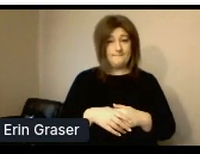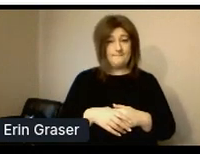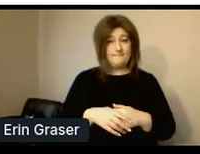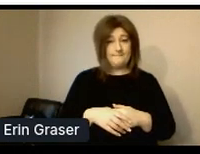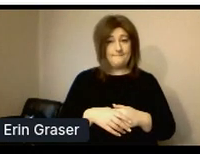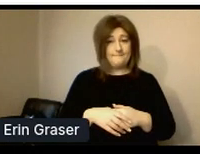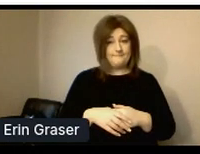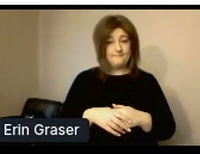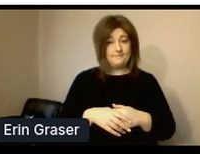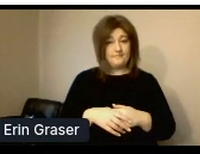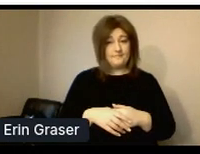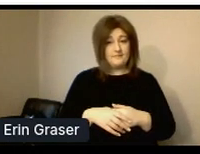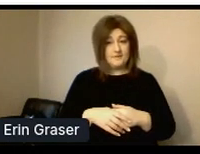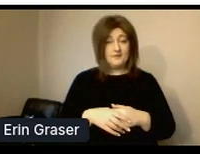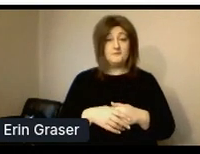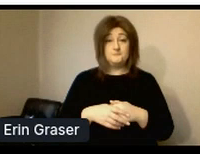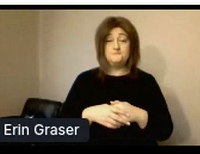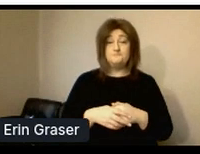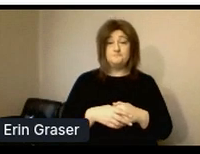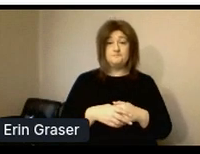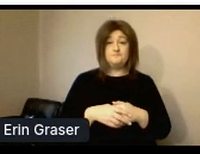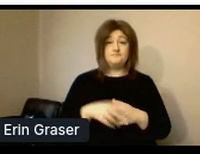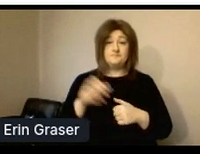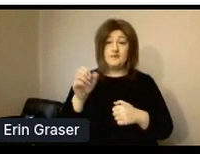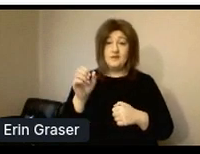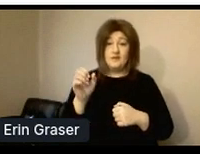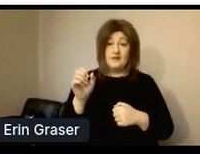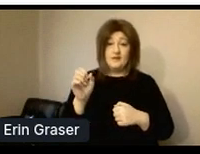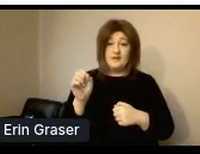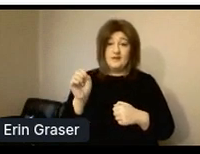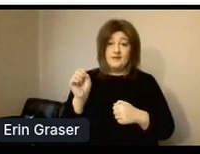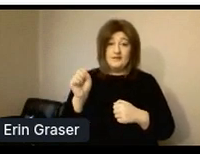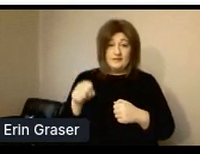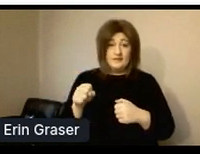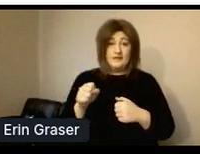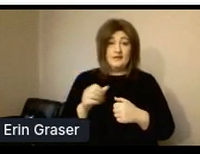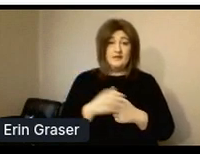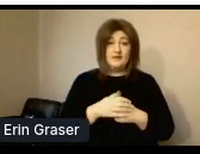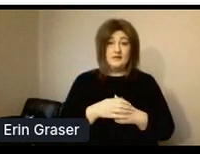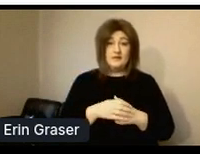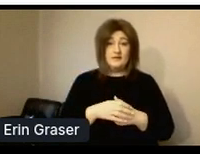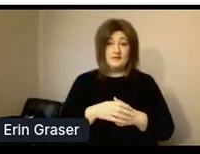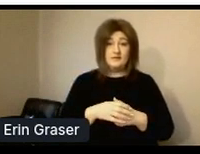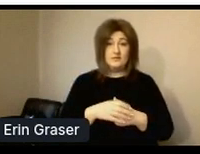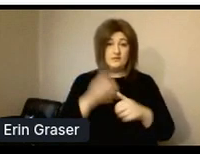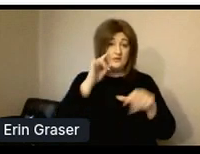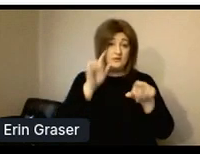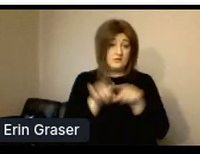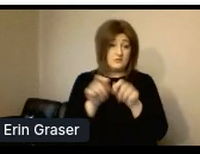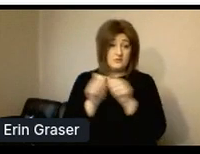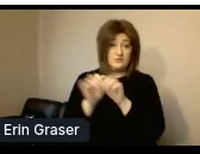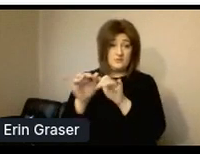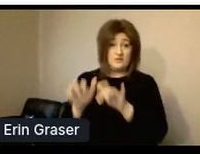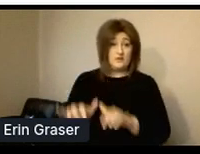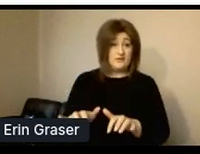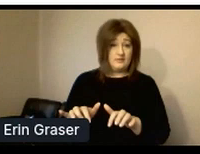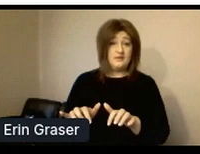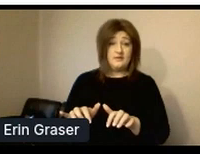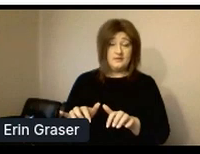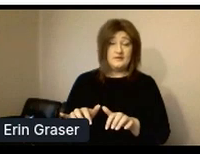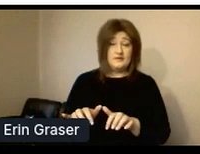So yes, I agree with all of that,